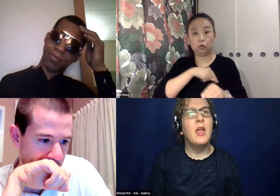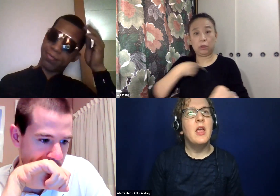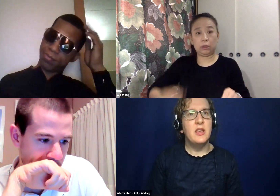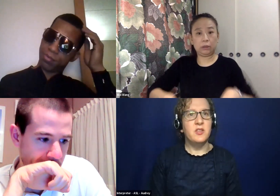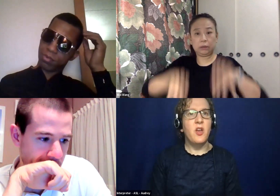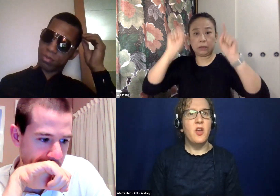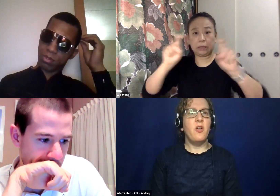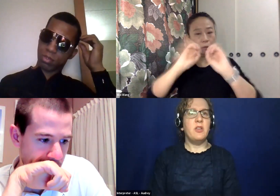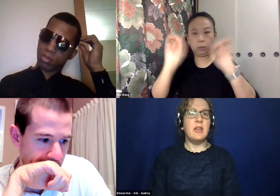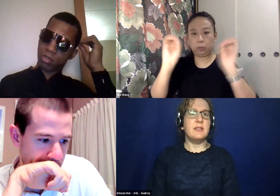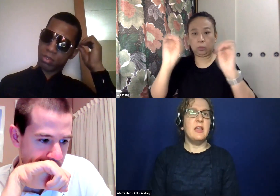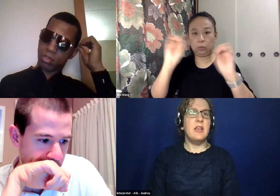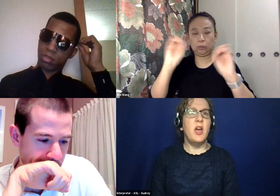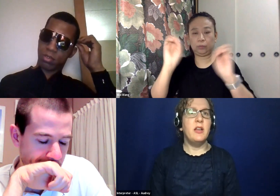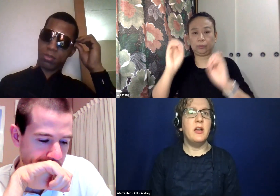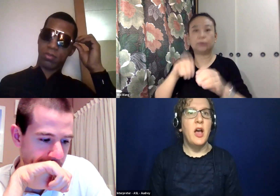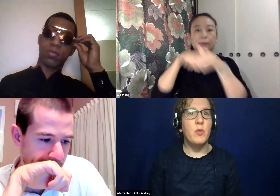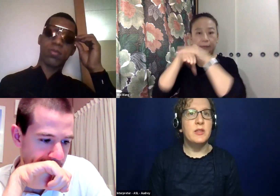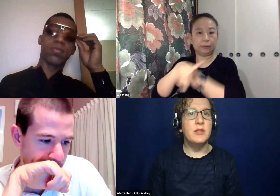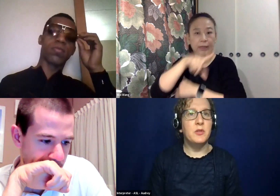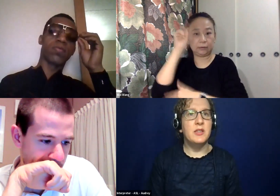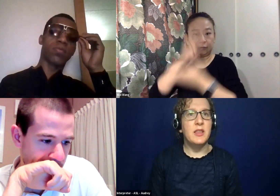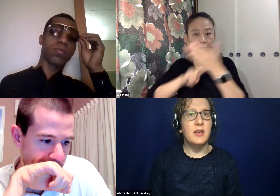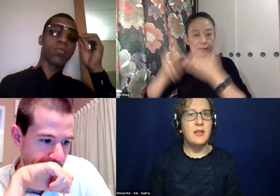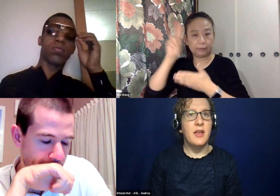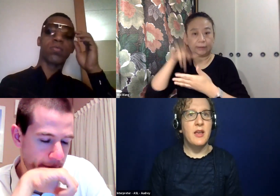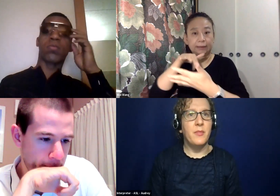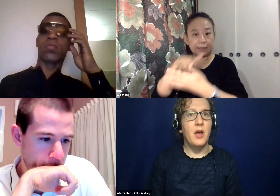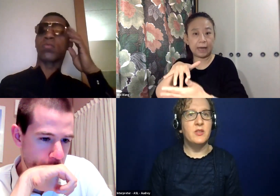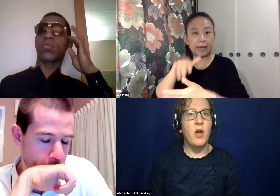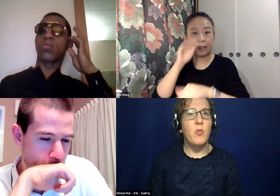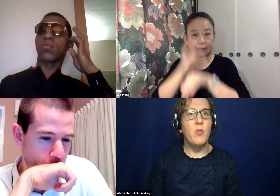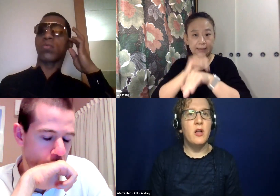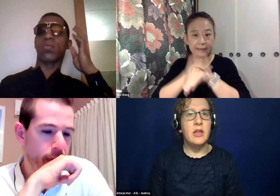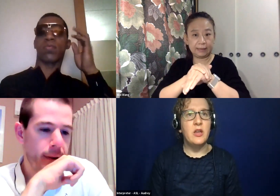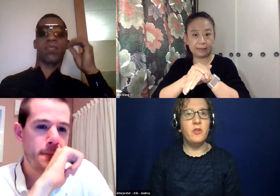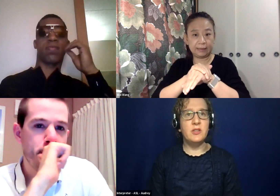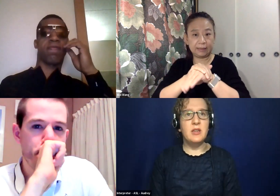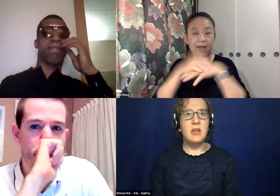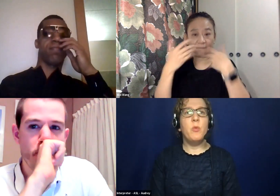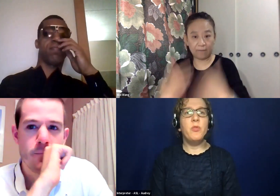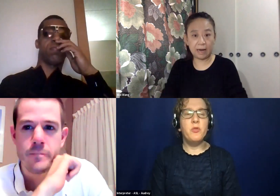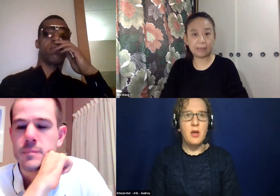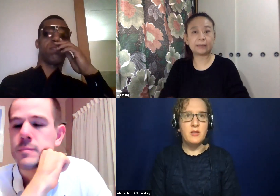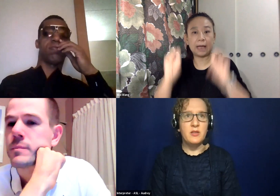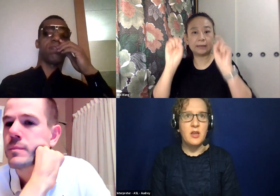So, yes, in China, I wasn't able to take the exam so I went to Gallaudet University through a